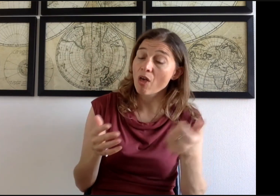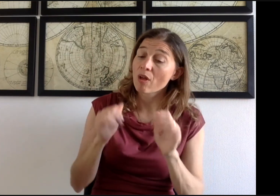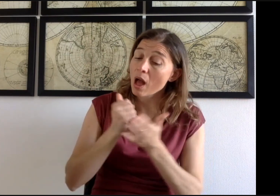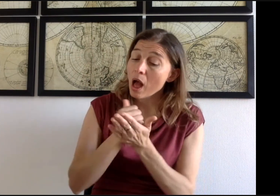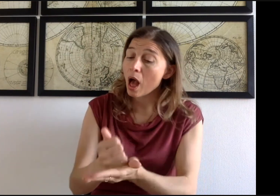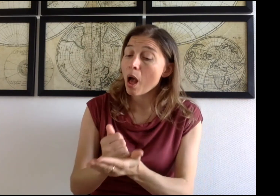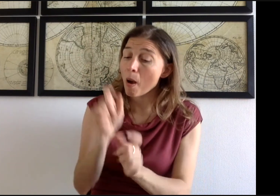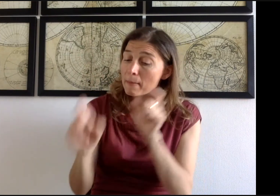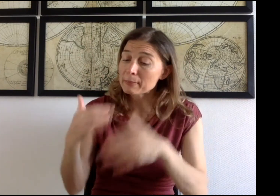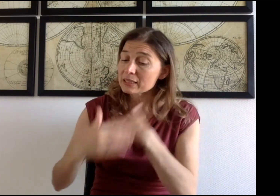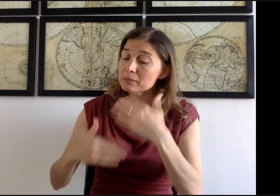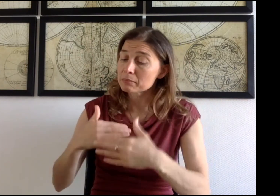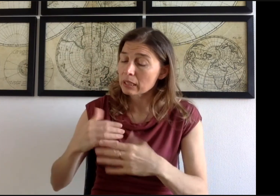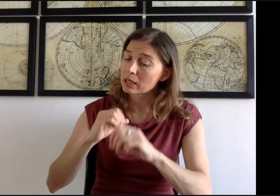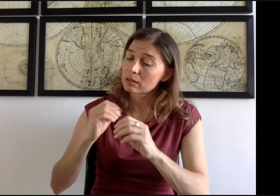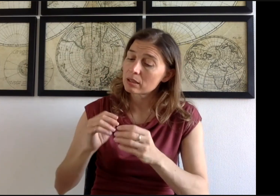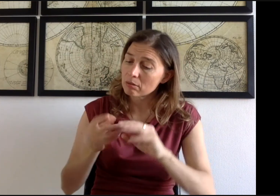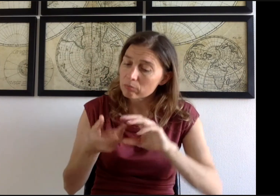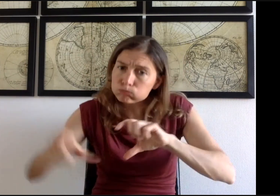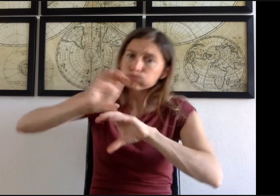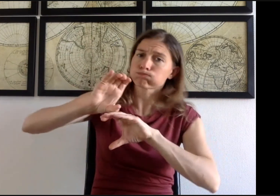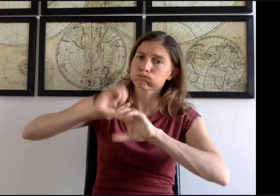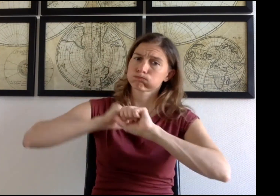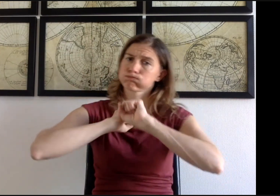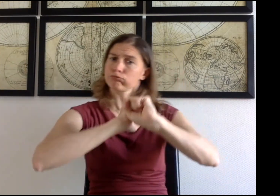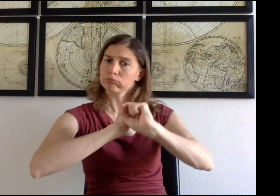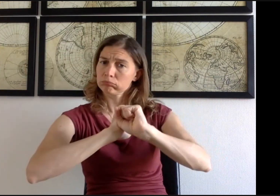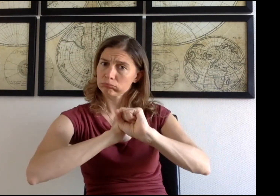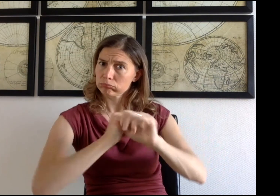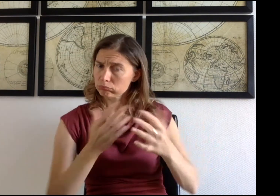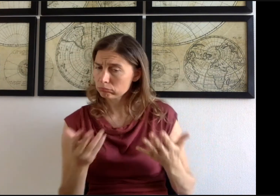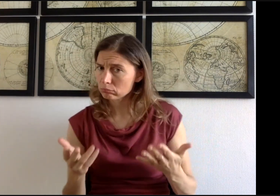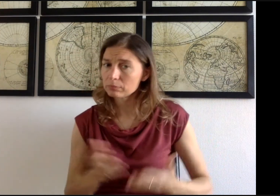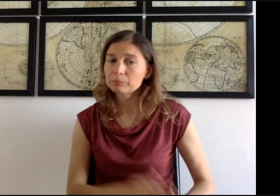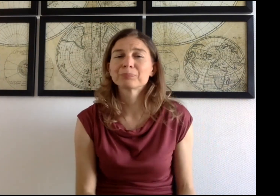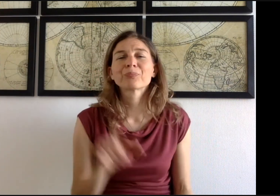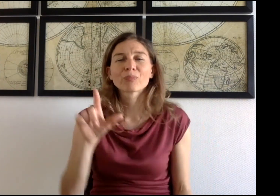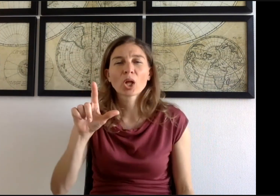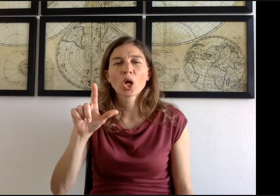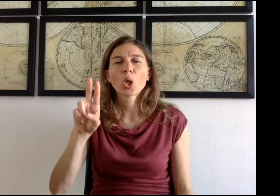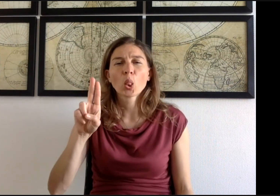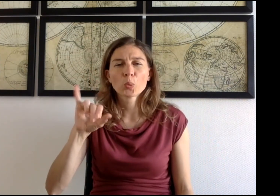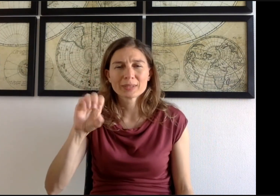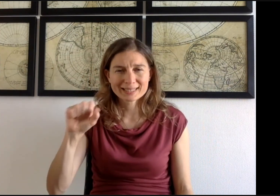If I can. ANDRÉ: Please. Yes. Okay.